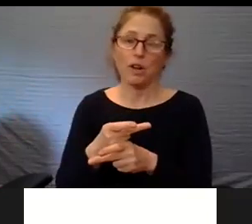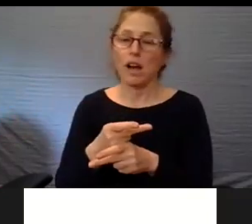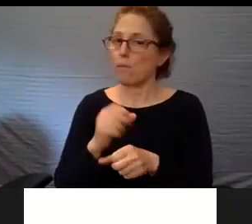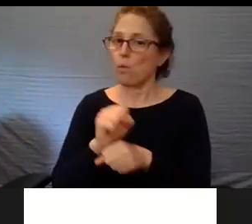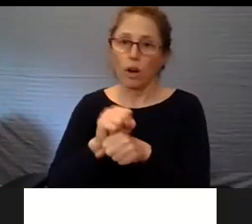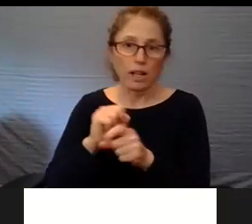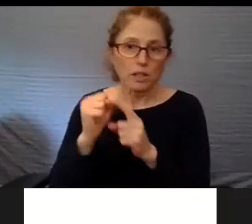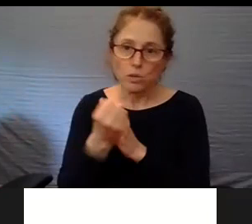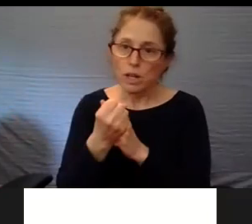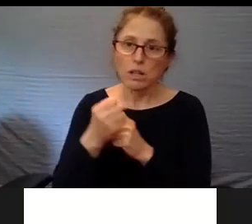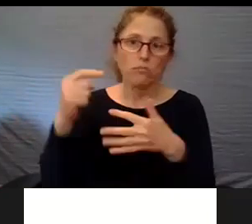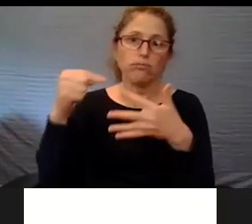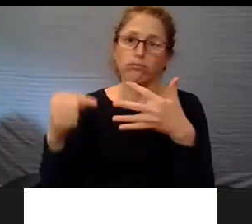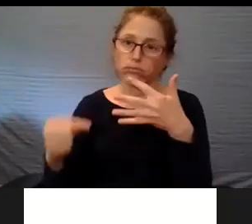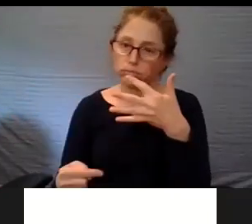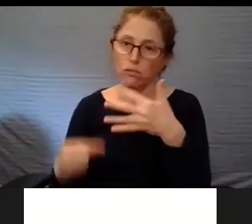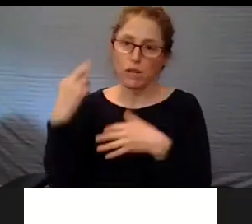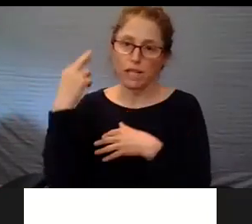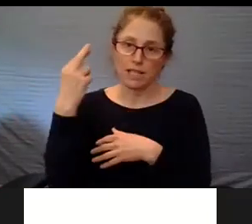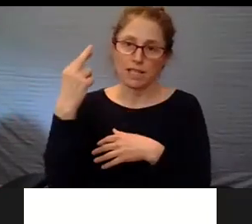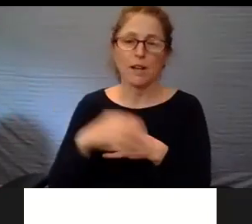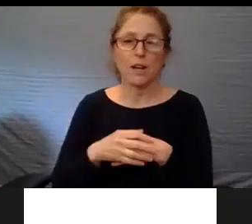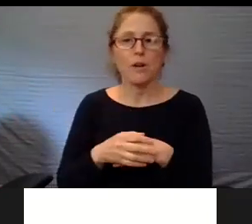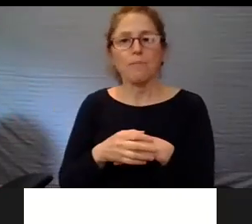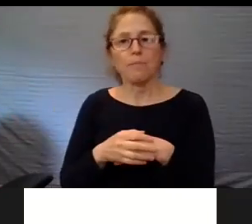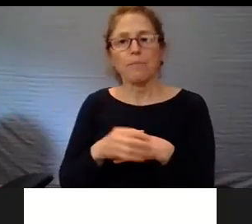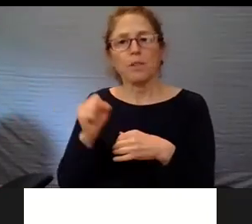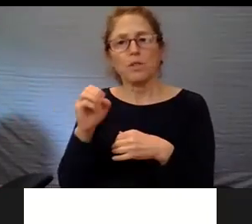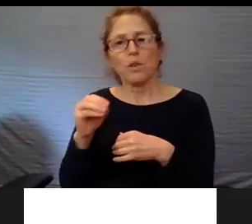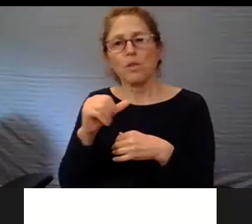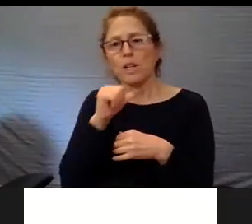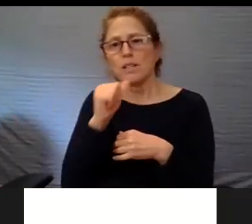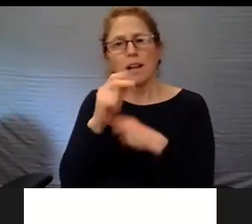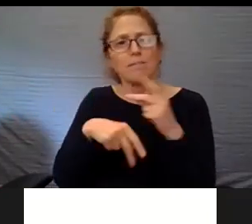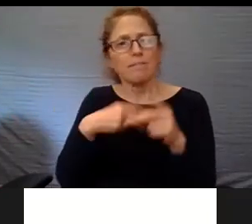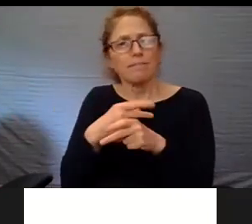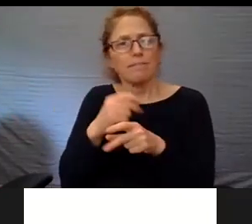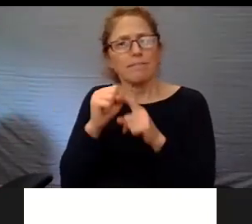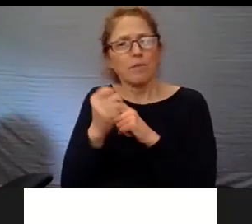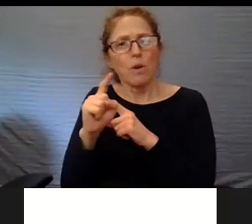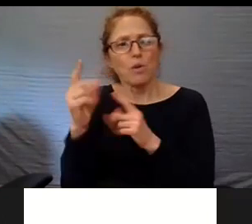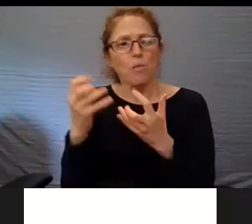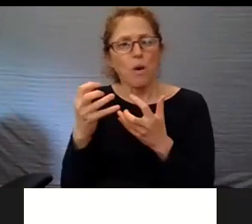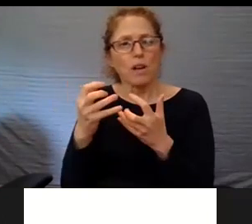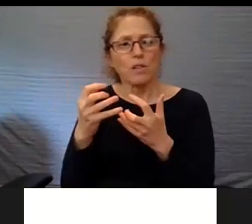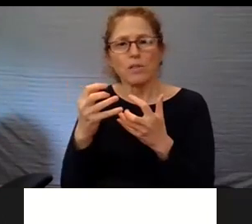So it's not the kind of situation where we want to pile oppressions on top of